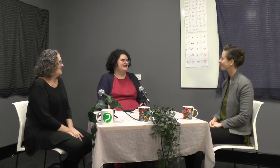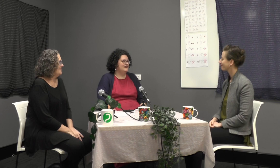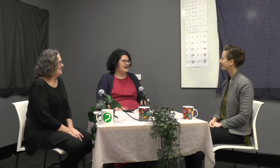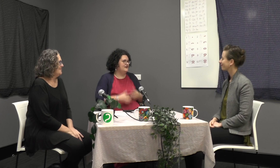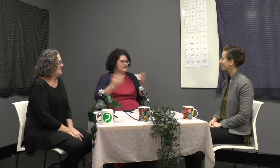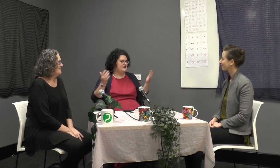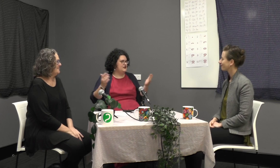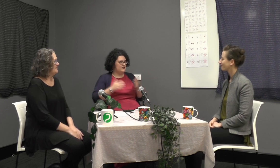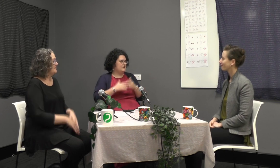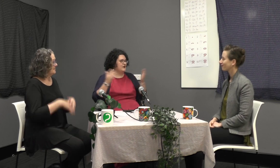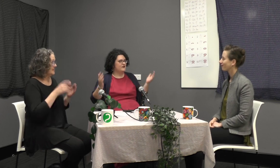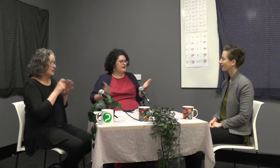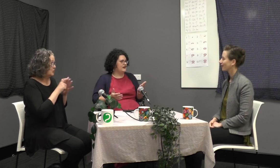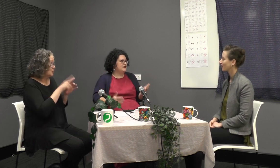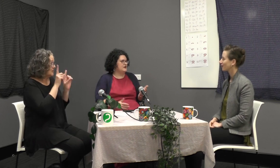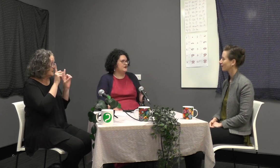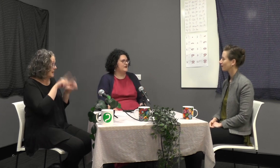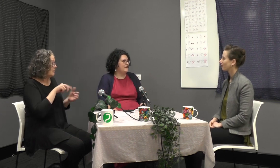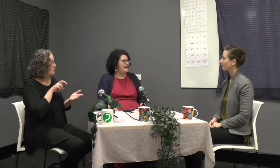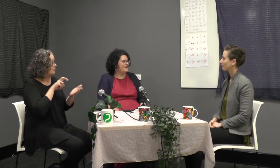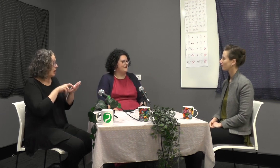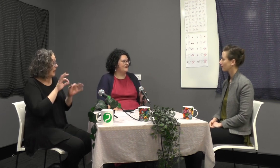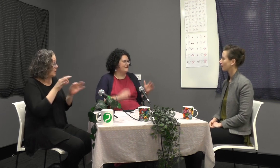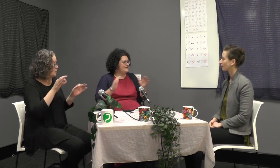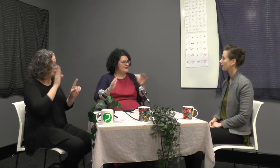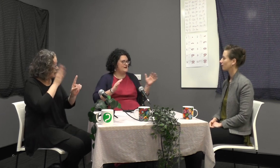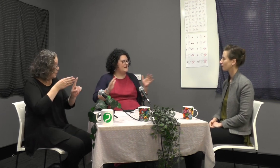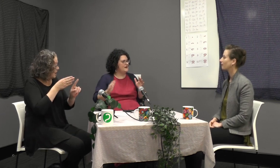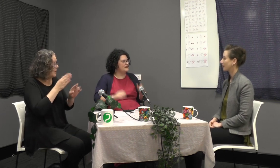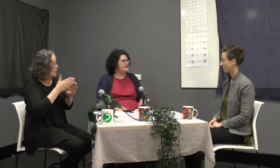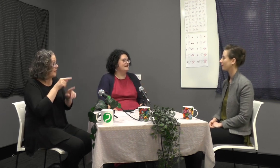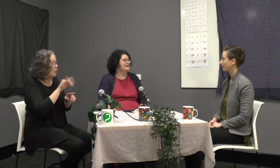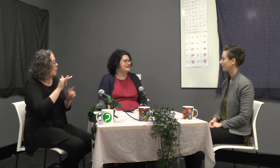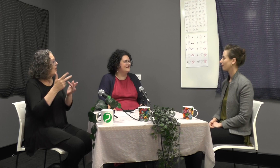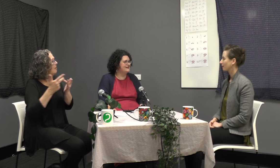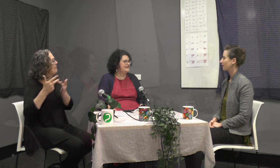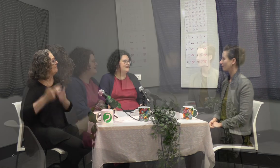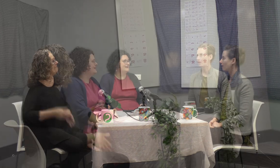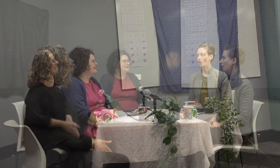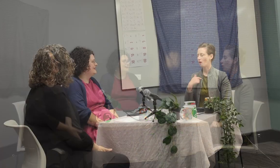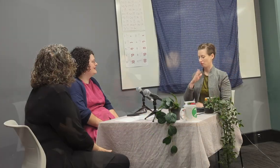G: Did you start enrolling in linguistics courses right away or do some other things as well?